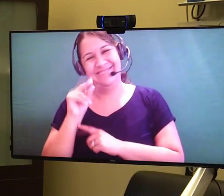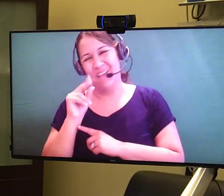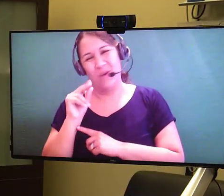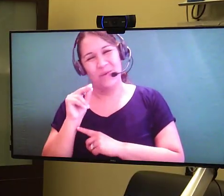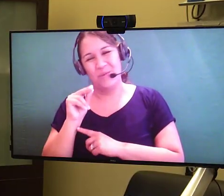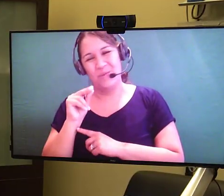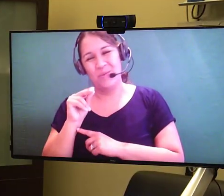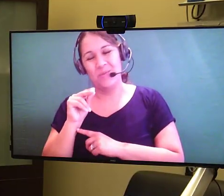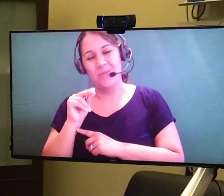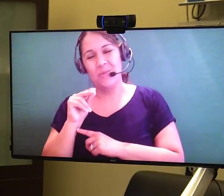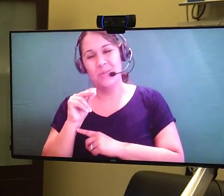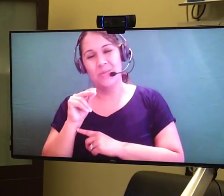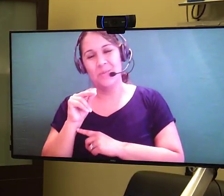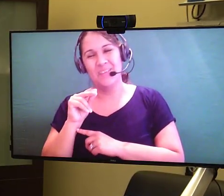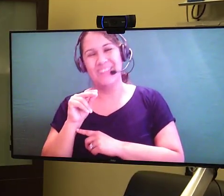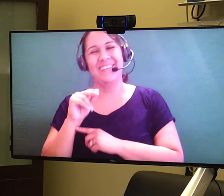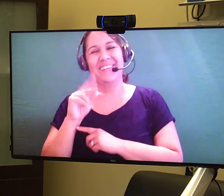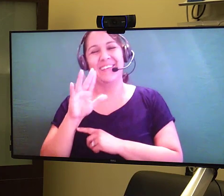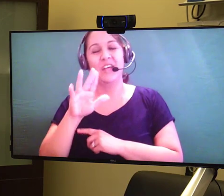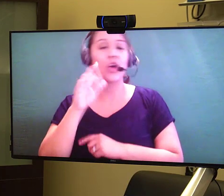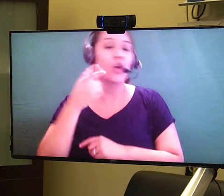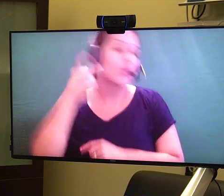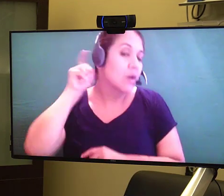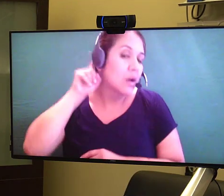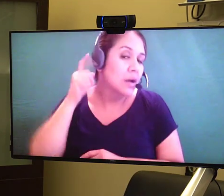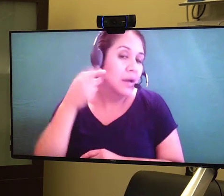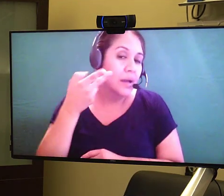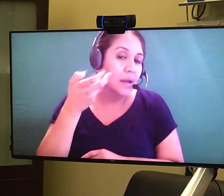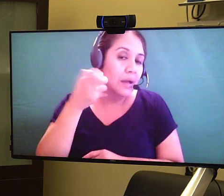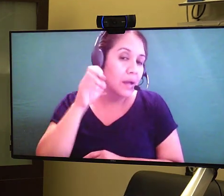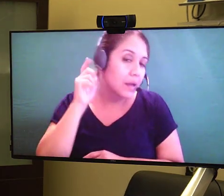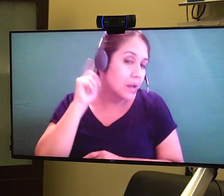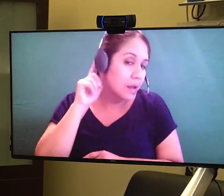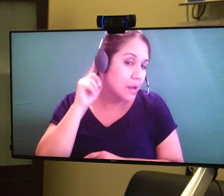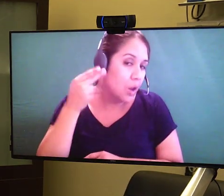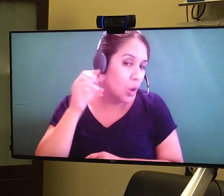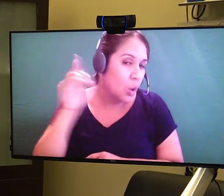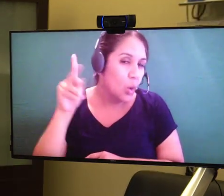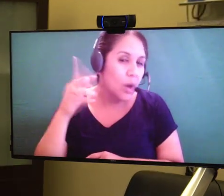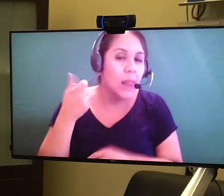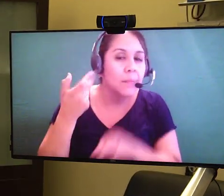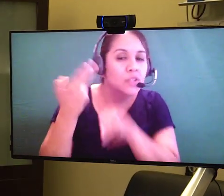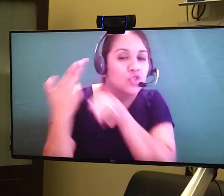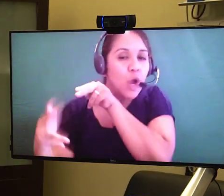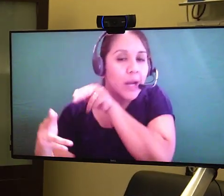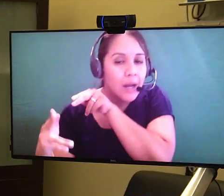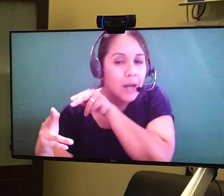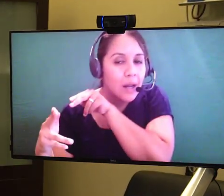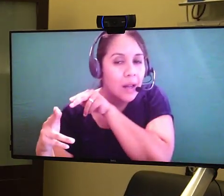to access an offsite interpreter to provide realtime sign language or oral interpreting services